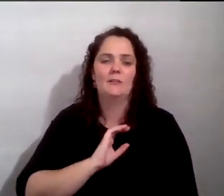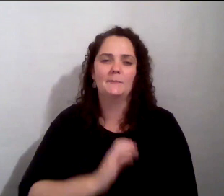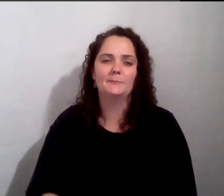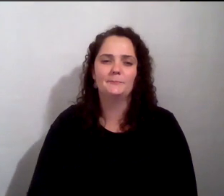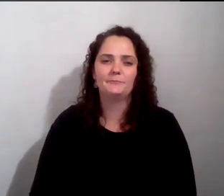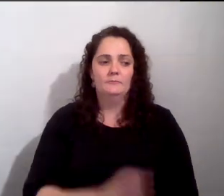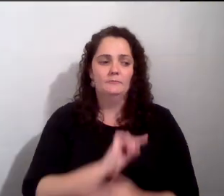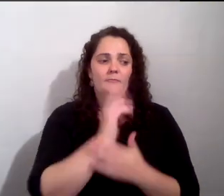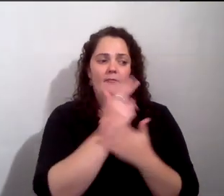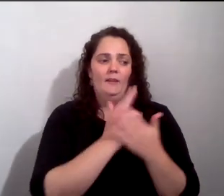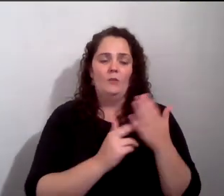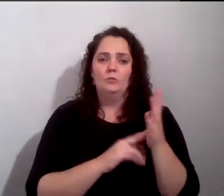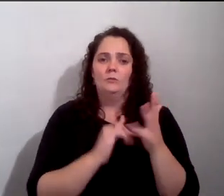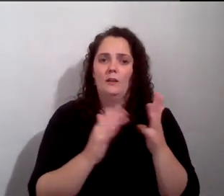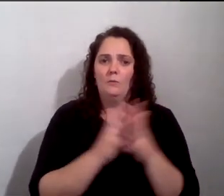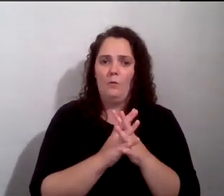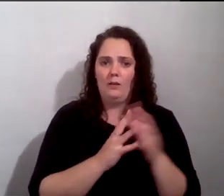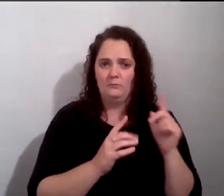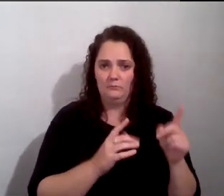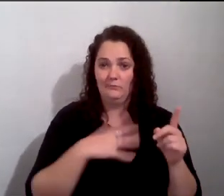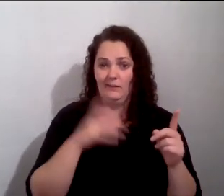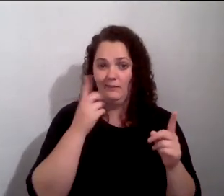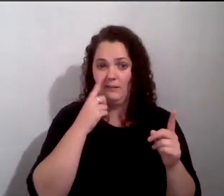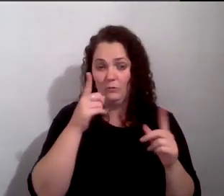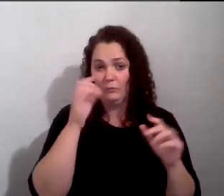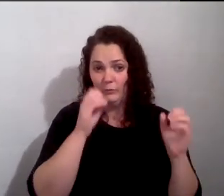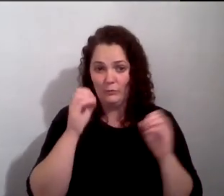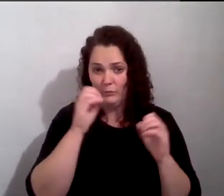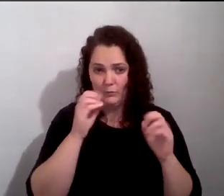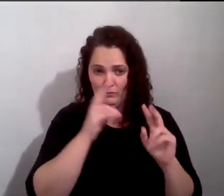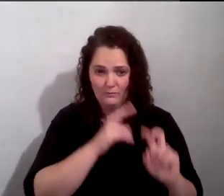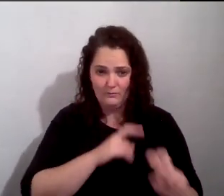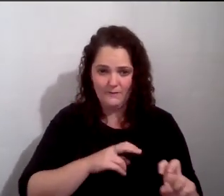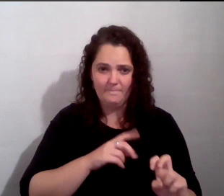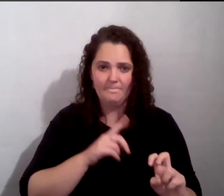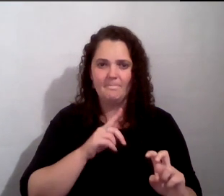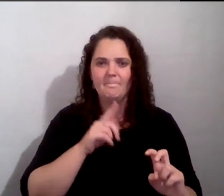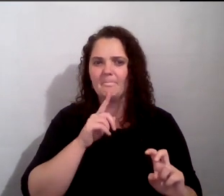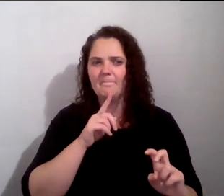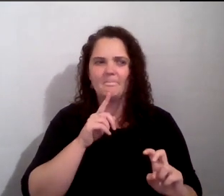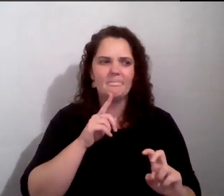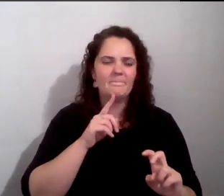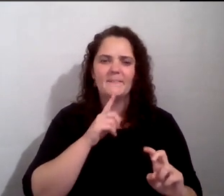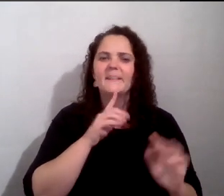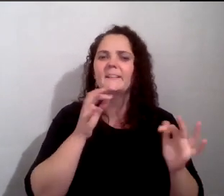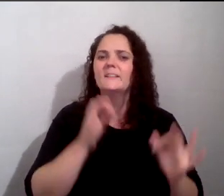like to do some googling, they decided to deaccession this work because they had their eyes on another work by Fairwhether that they